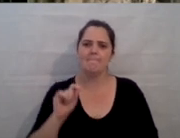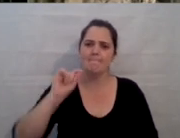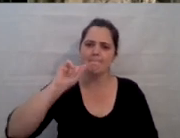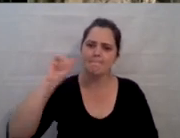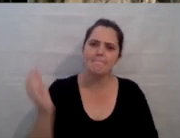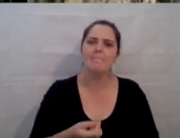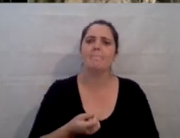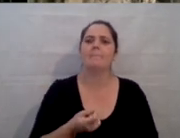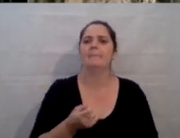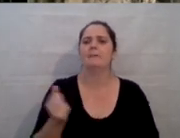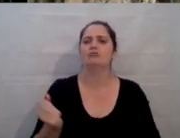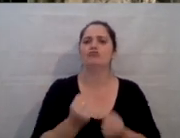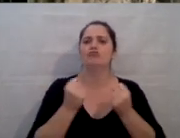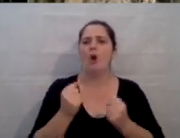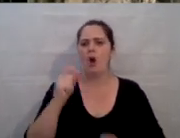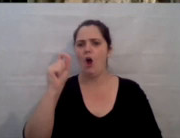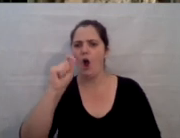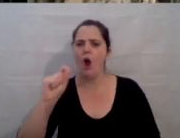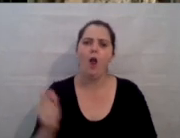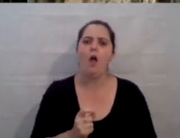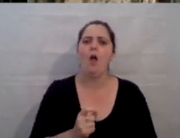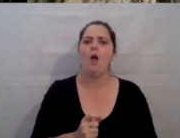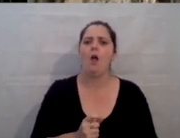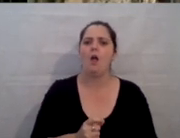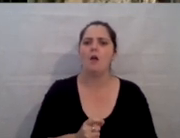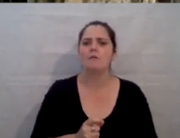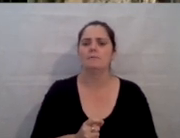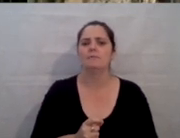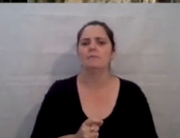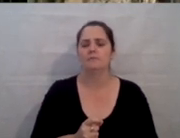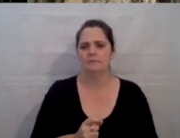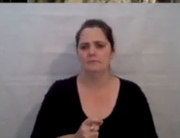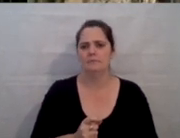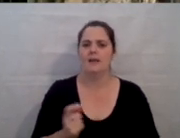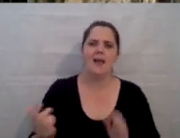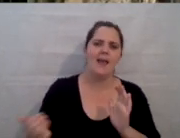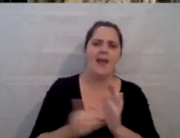a strong line that goes back like that and I might really emphasise the line